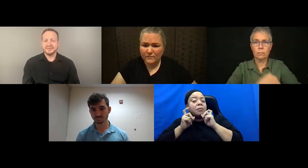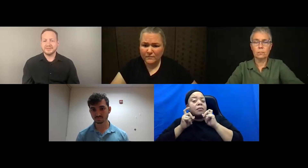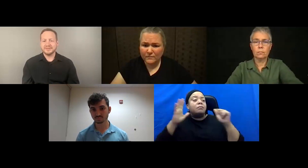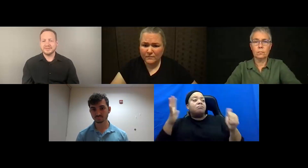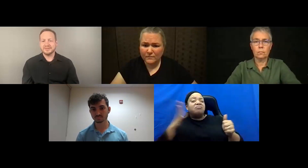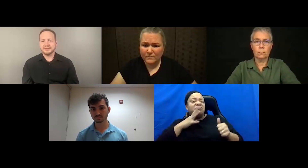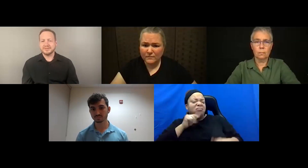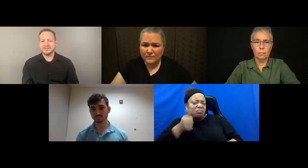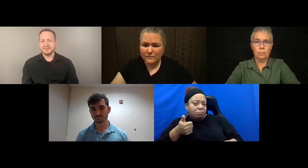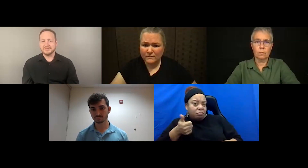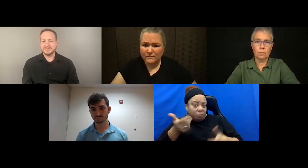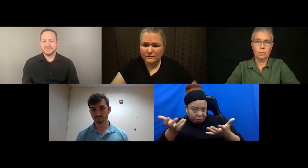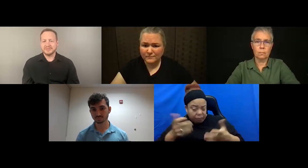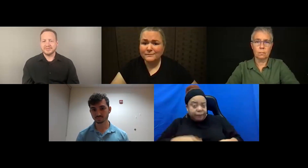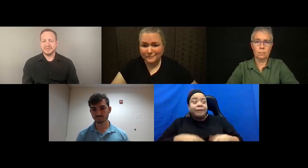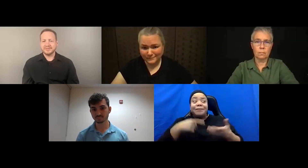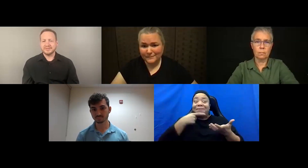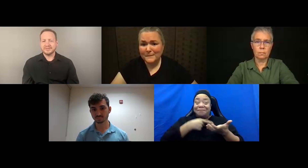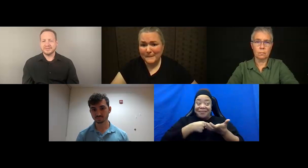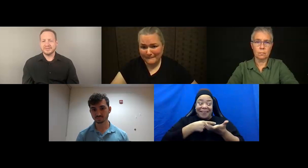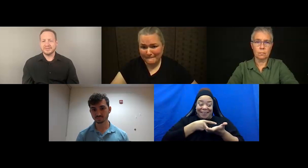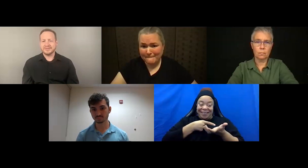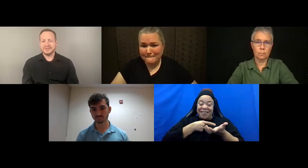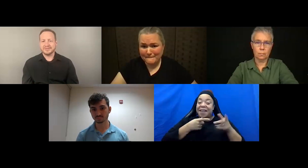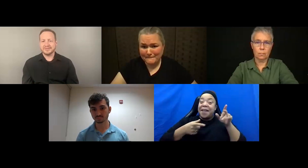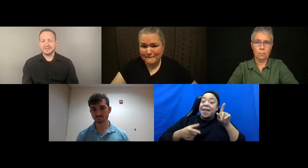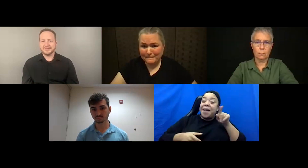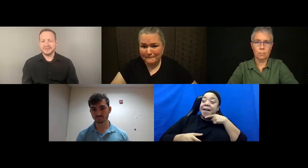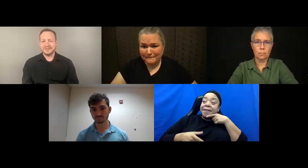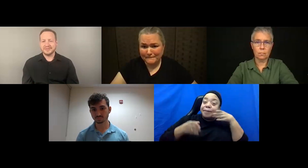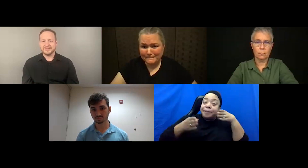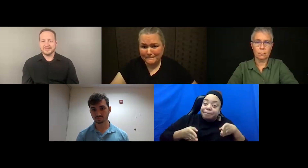who is WIDELY FINE NOT.